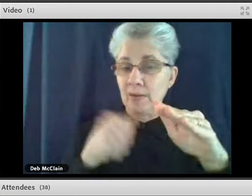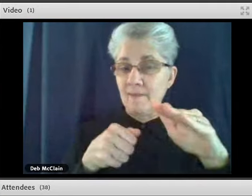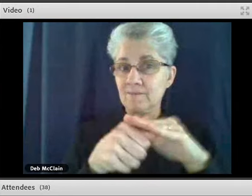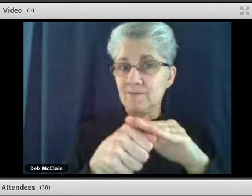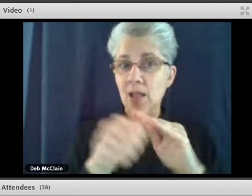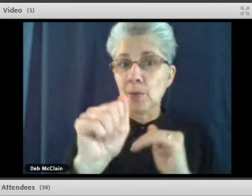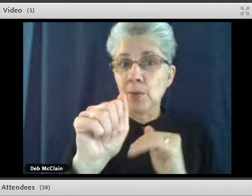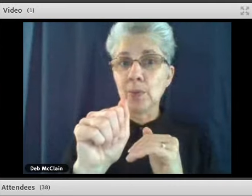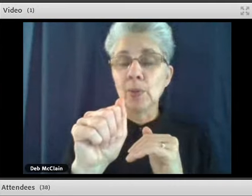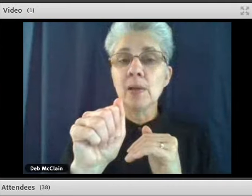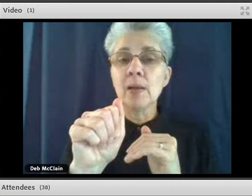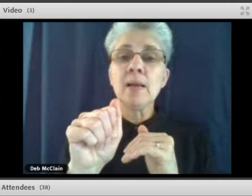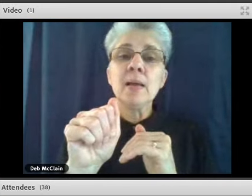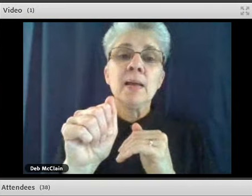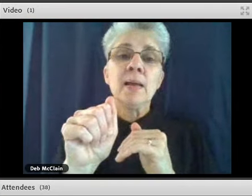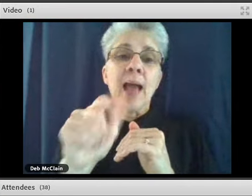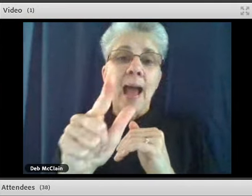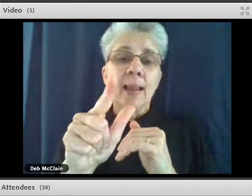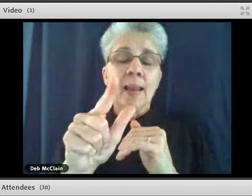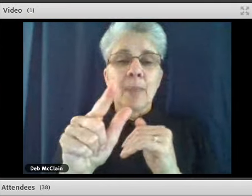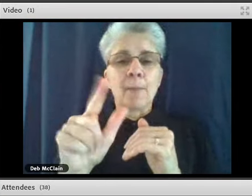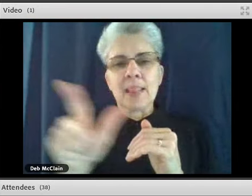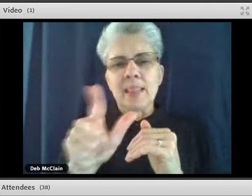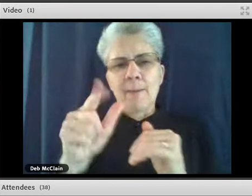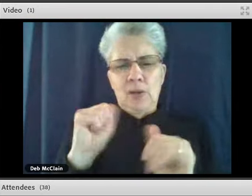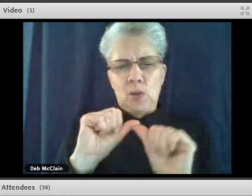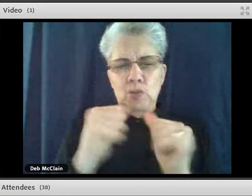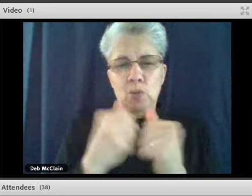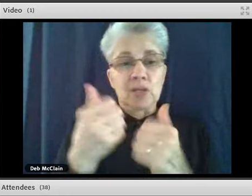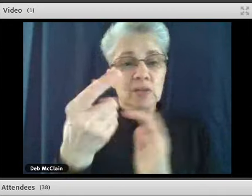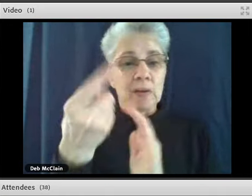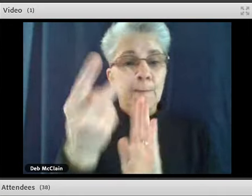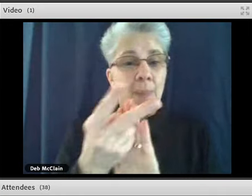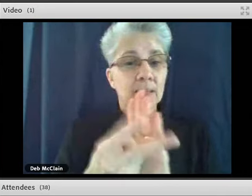are under -- the Alabama Library Association's policy